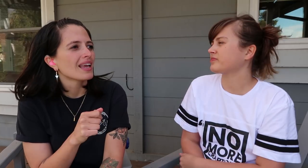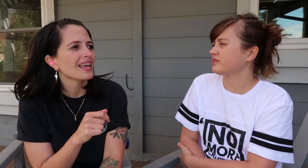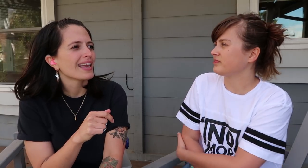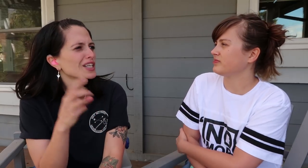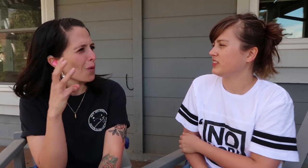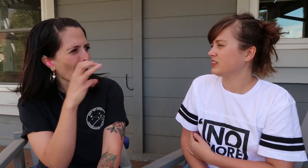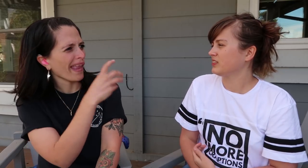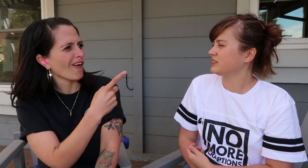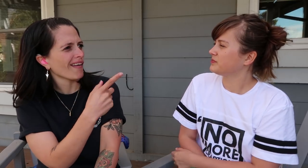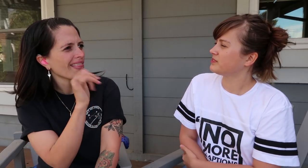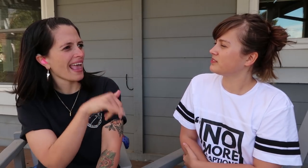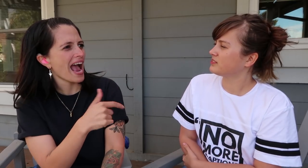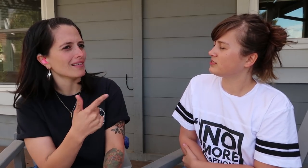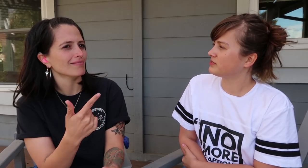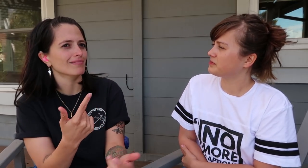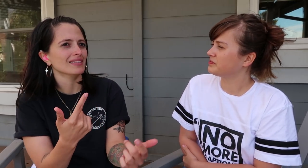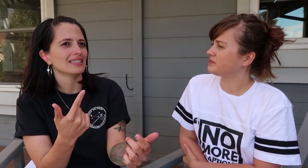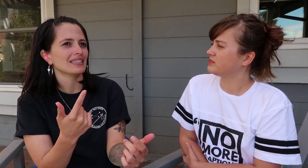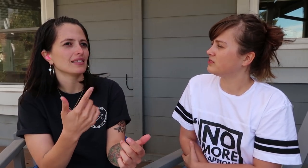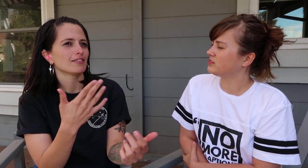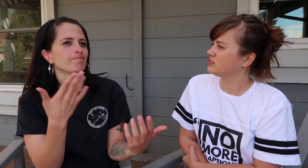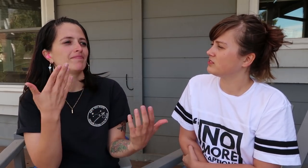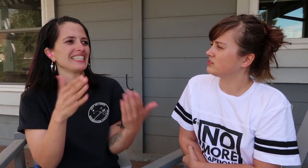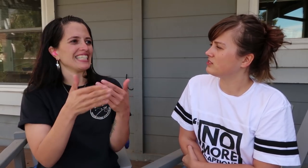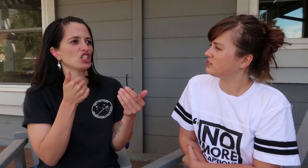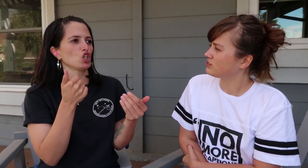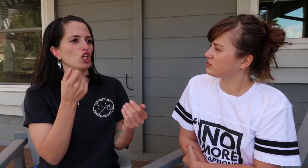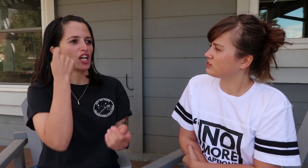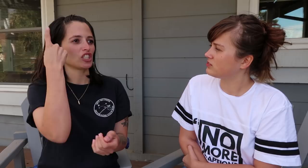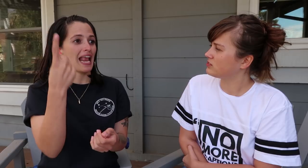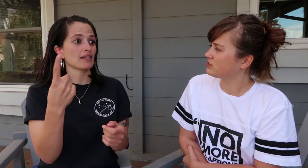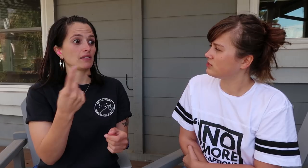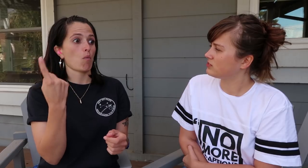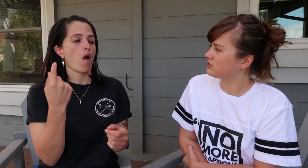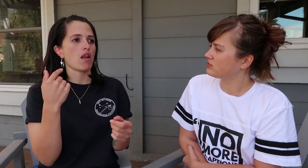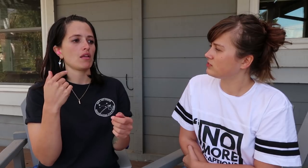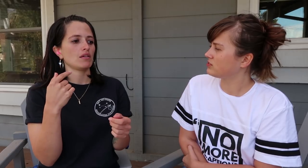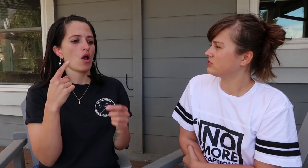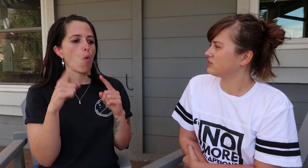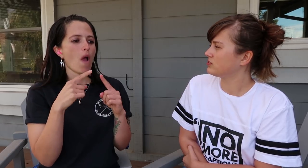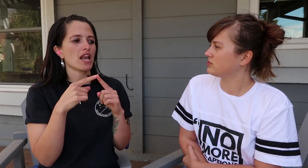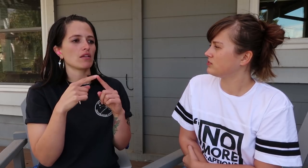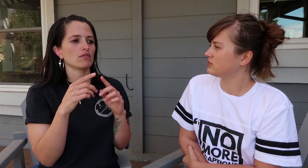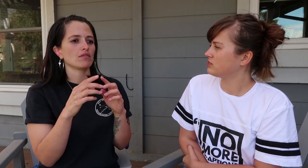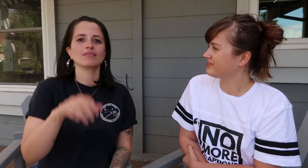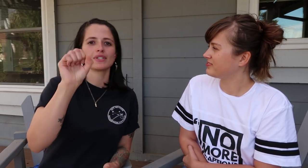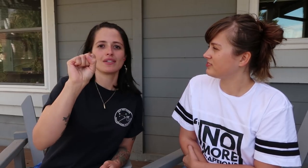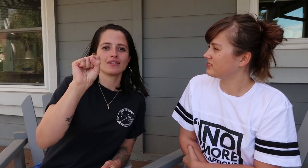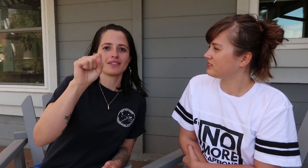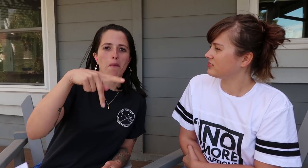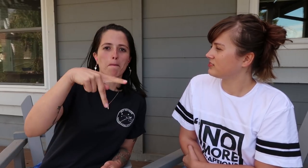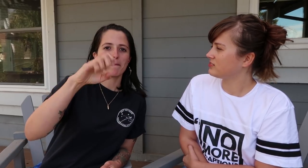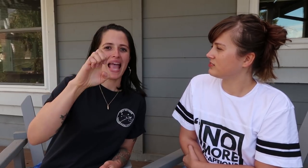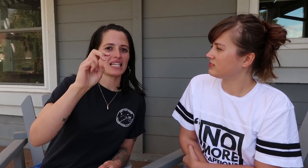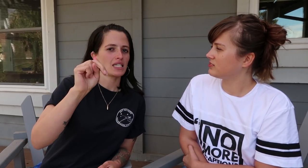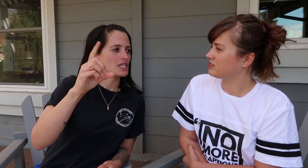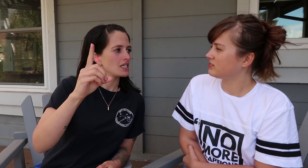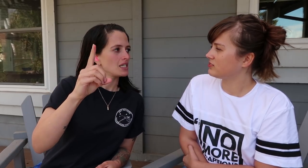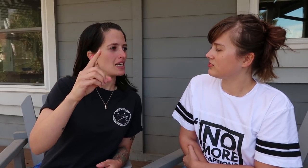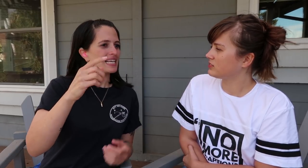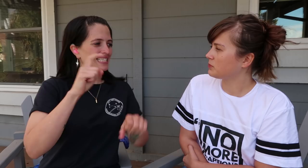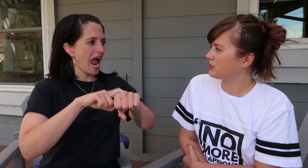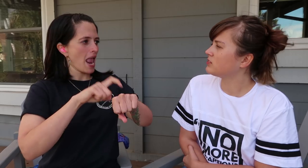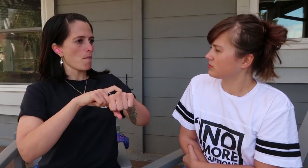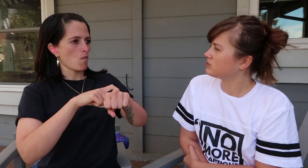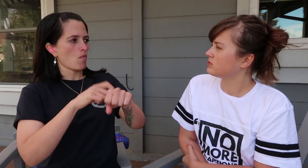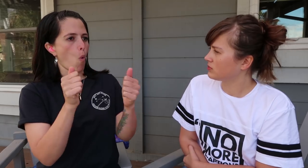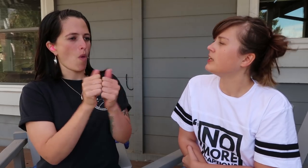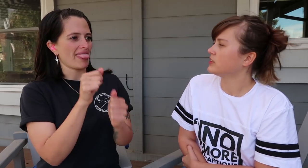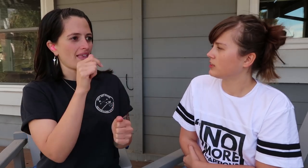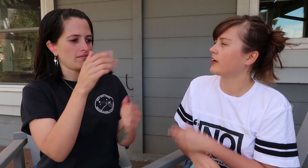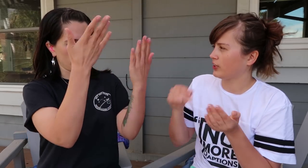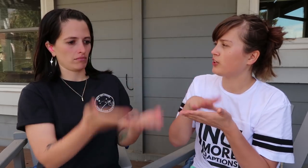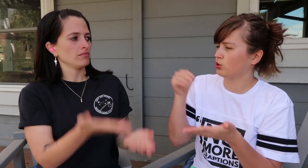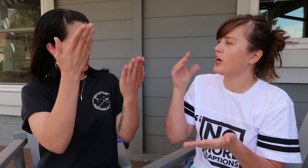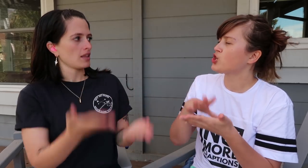It’s weird that it’s easier to understand someone when you spend time with them.